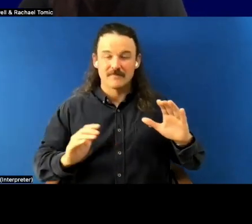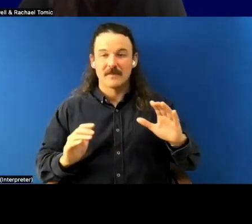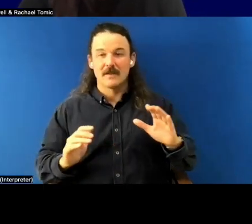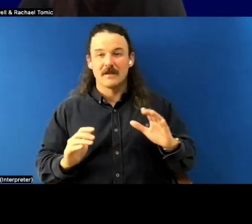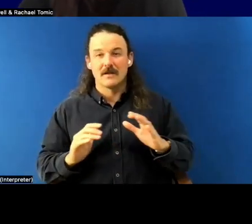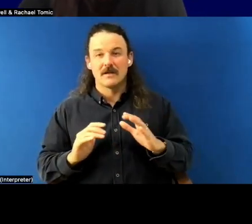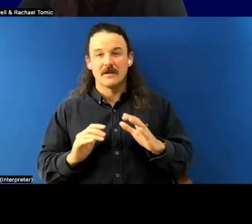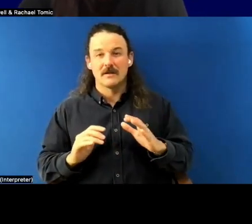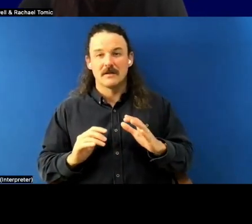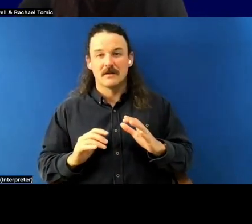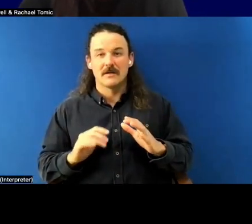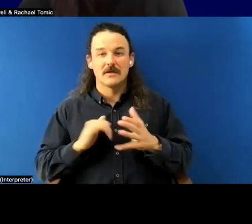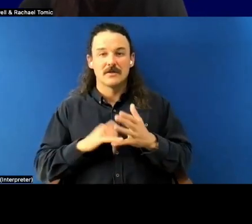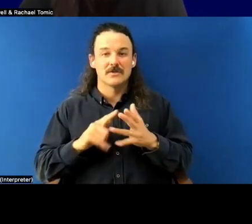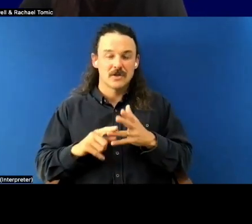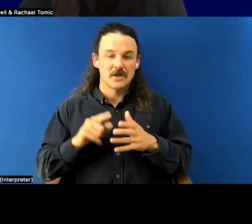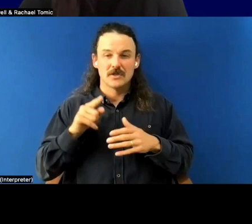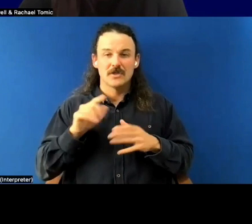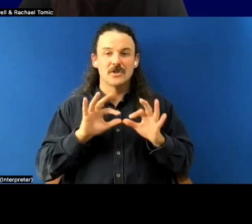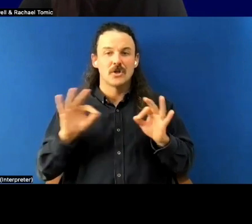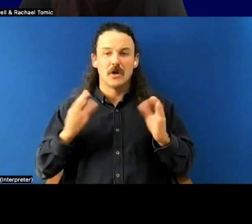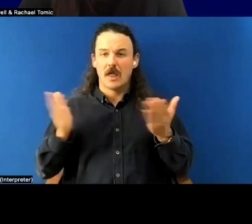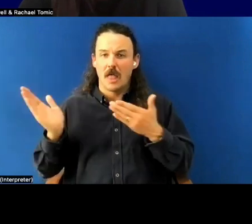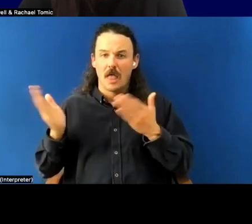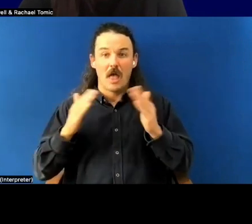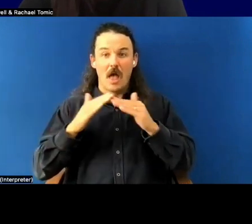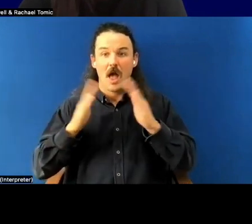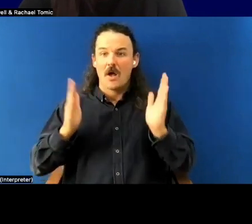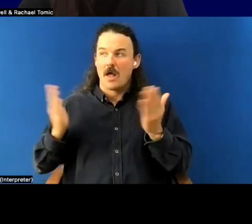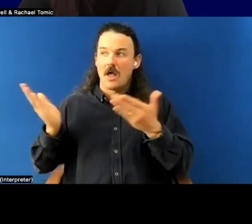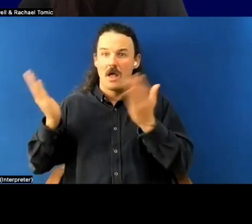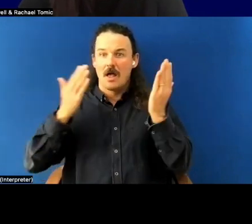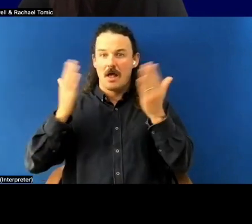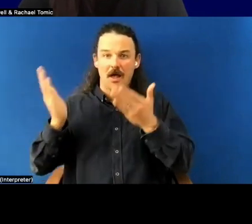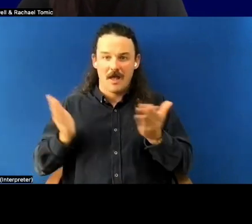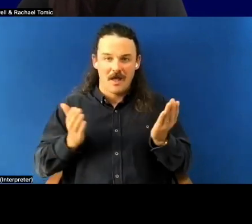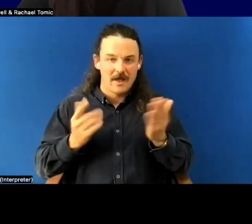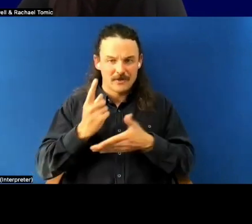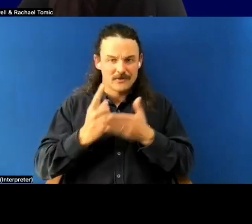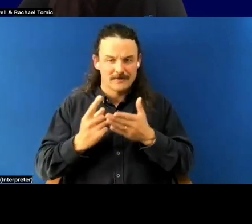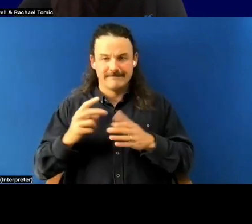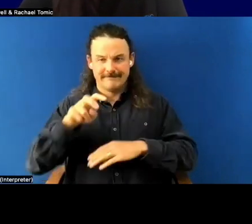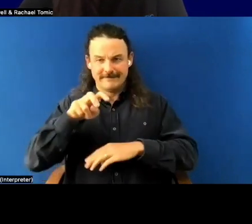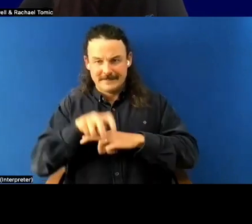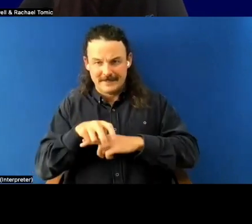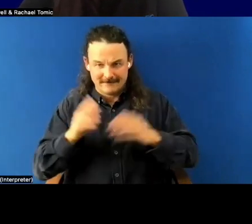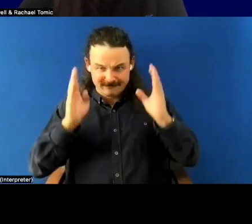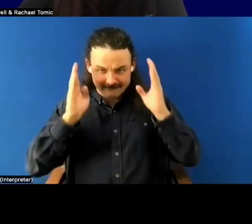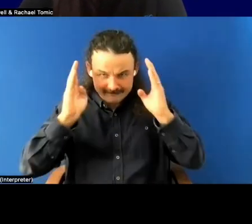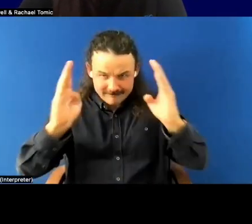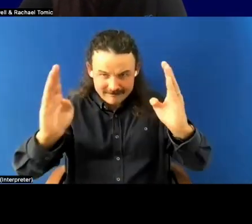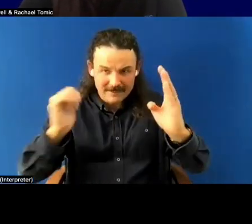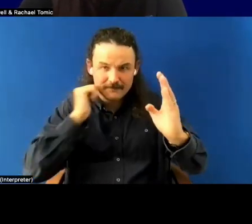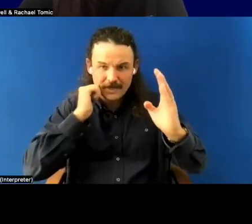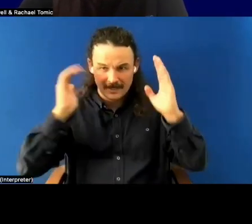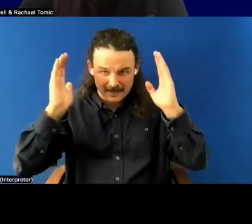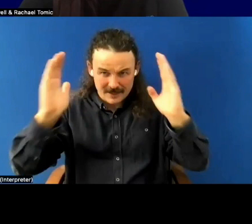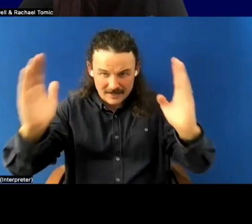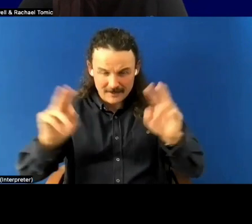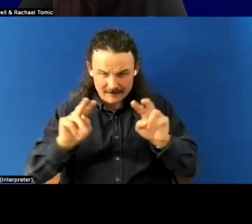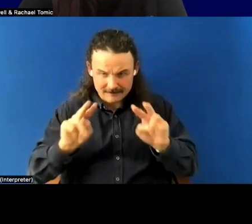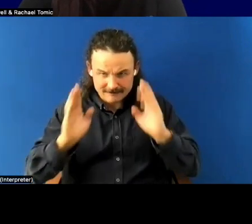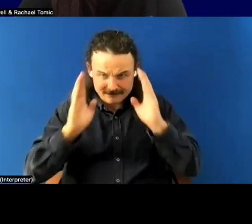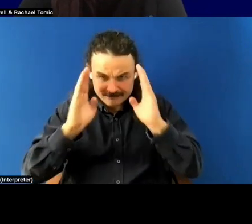were focusing on the task of eating yoghurt. We got a black tray for her feeding chair to reduce